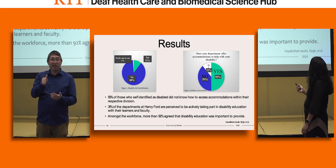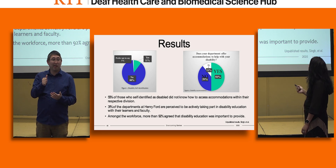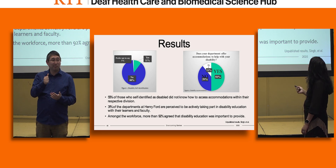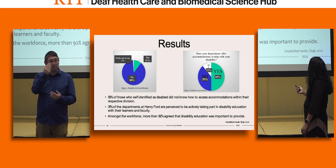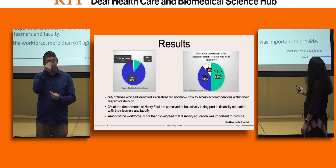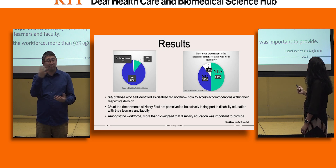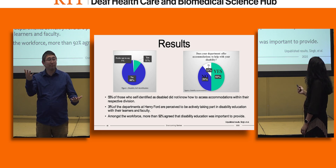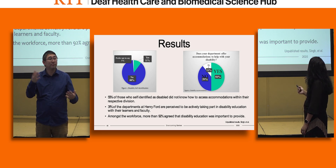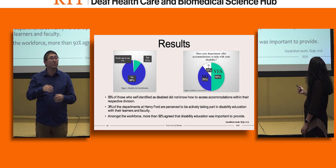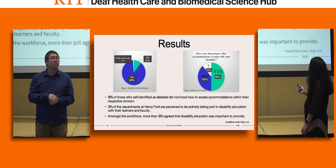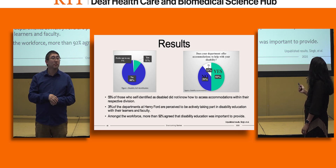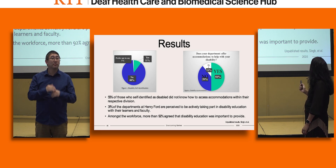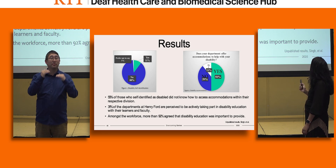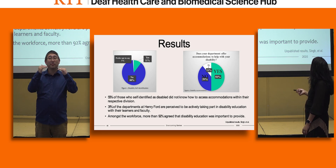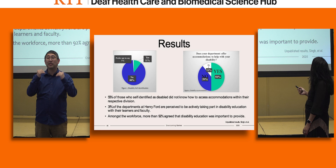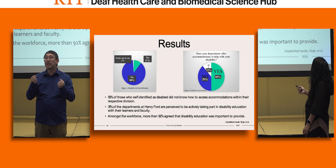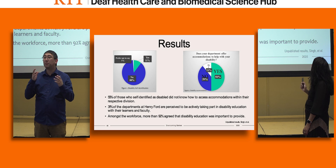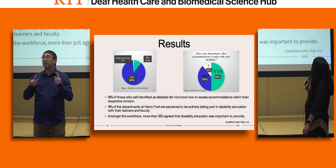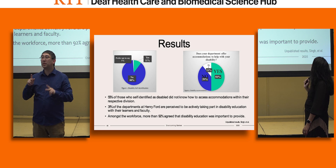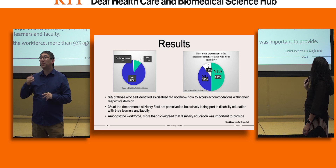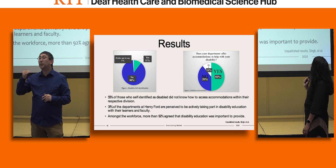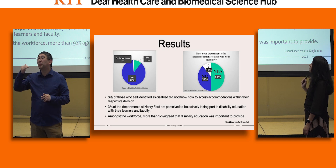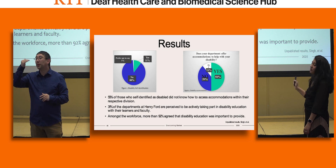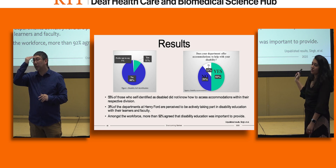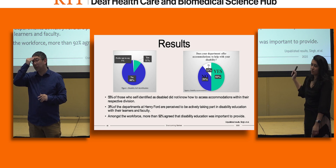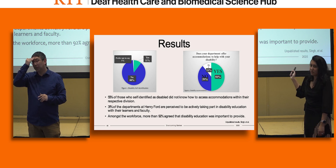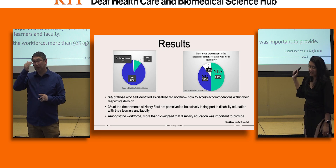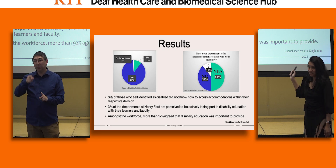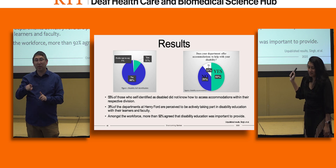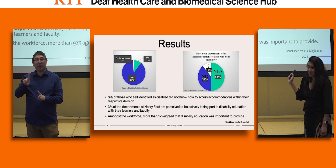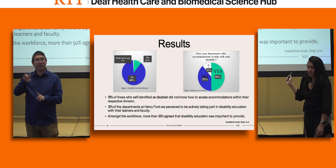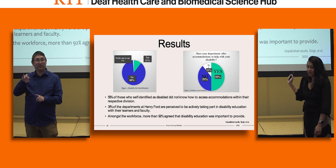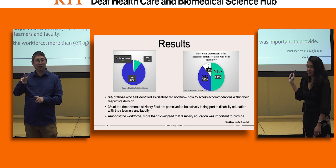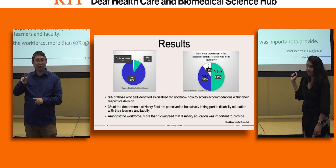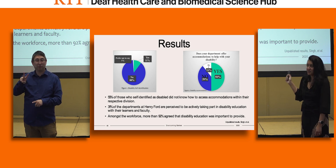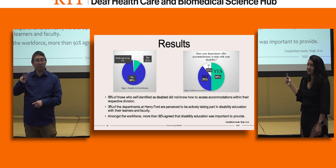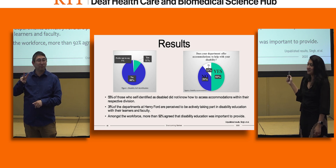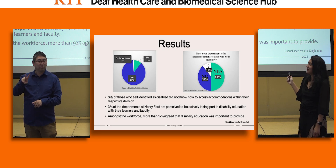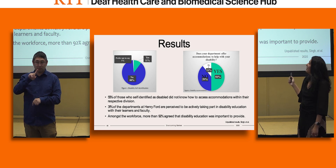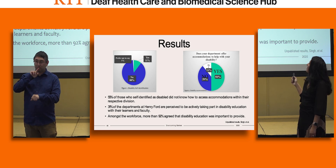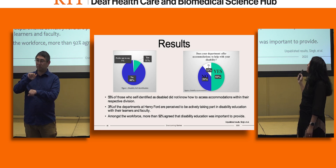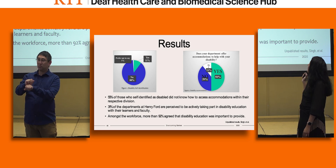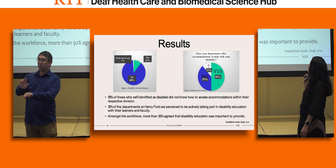And then, how many people knew whether or not their division